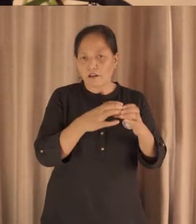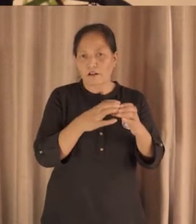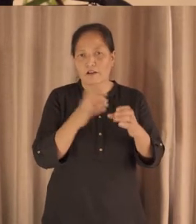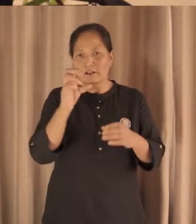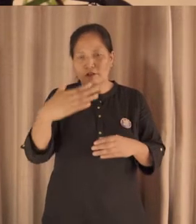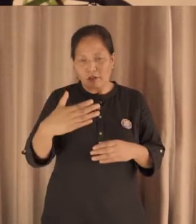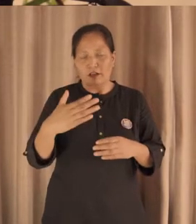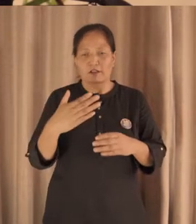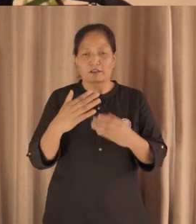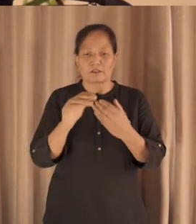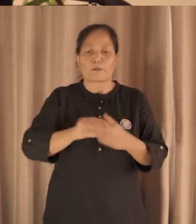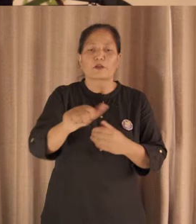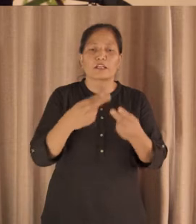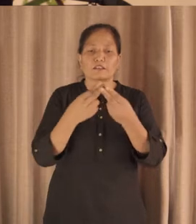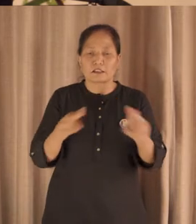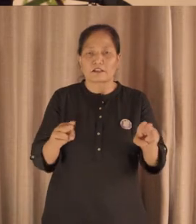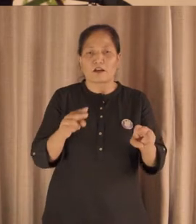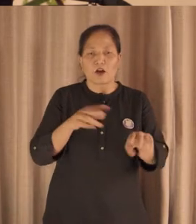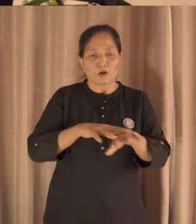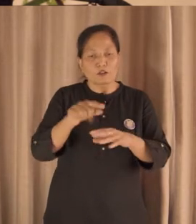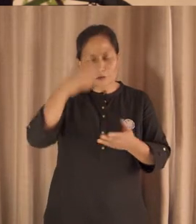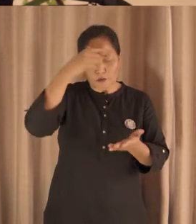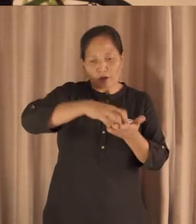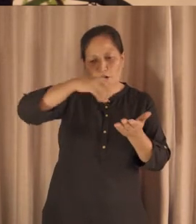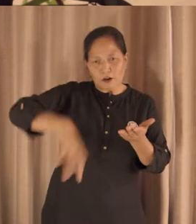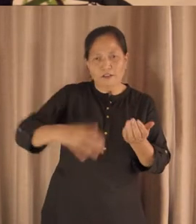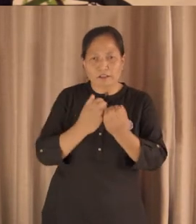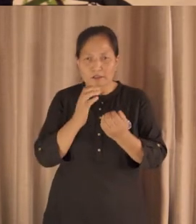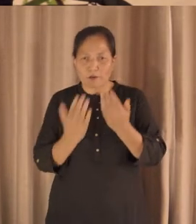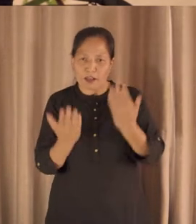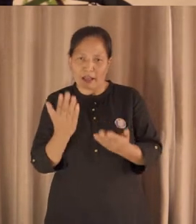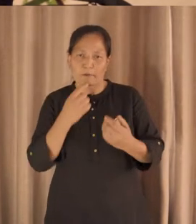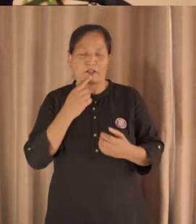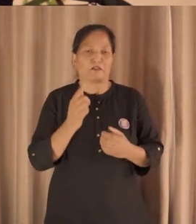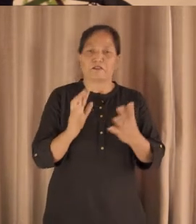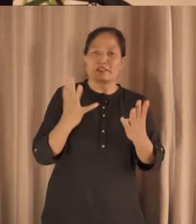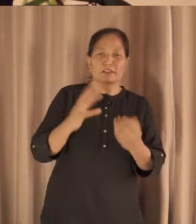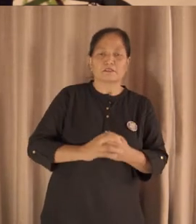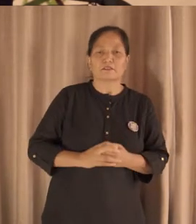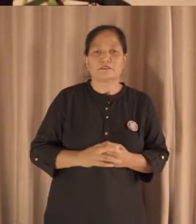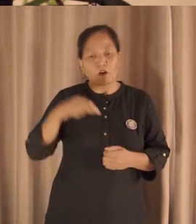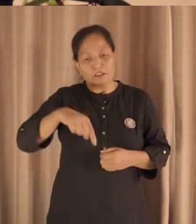in the policies of the forest or the community discussions, they only talk about the number of the trees or the forests that the FCUGs saved but indigenous communities do not just